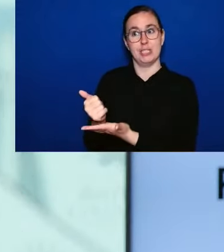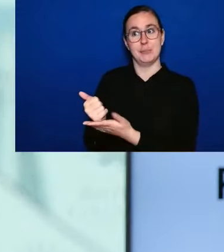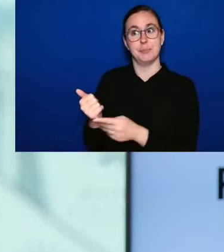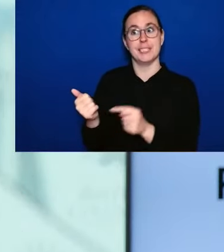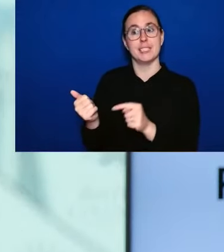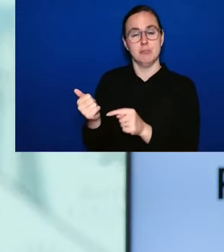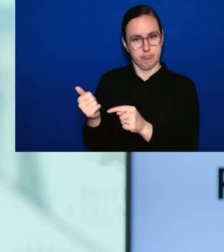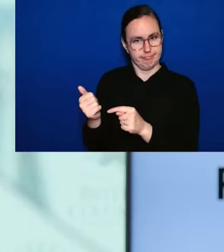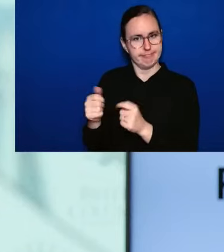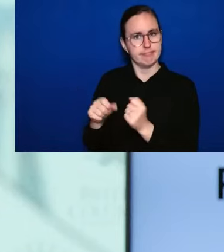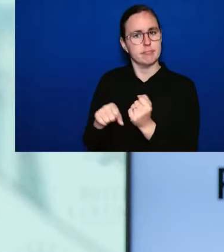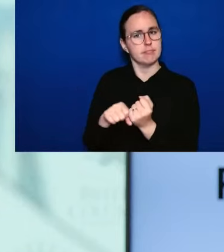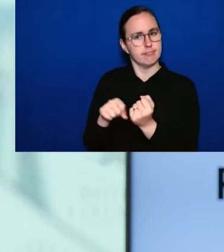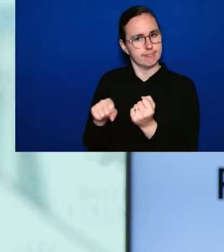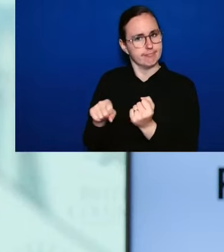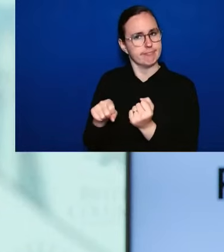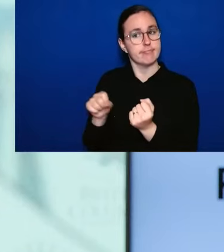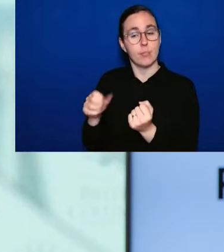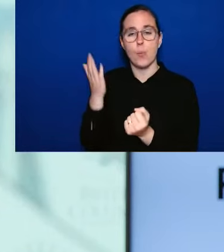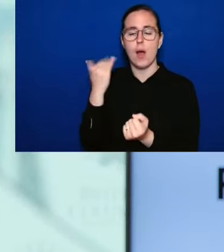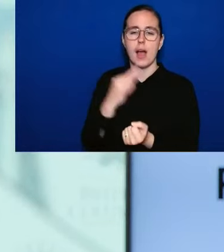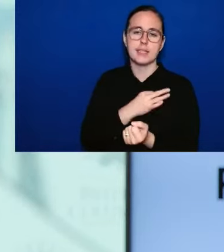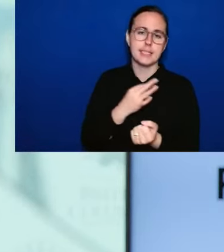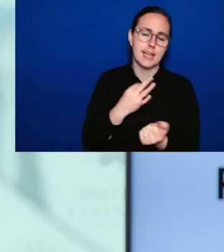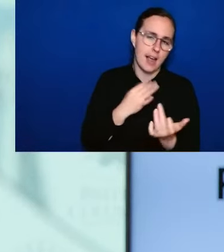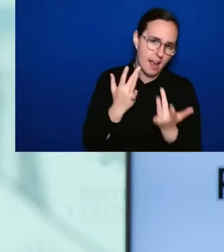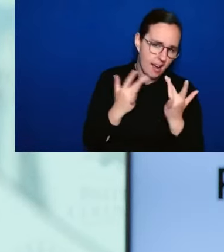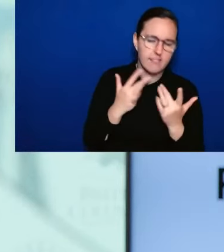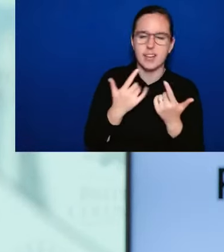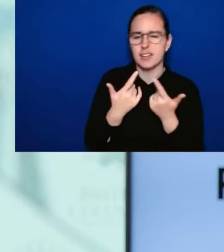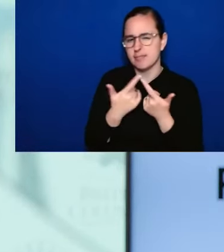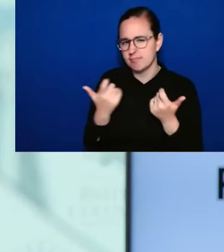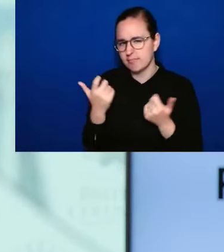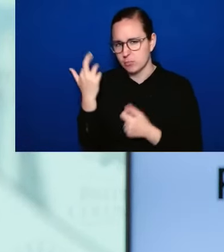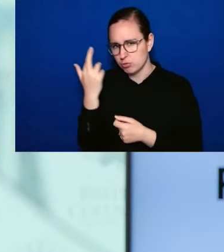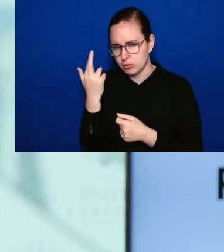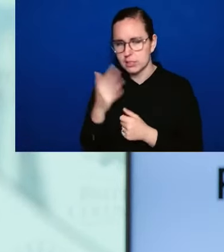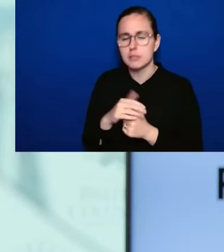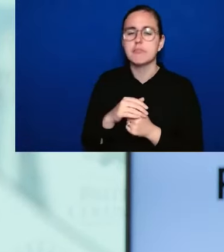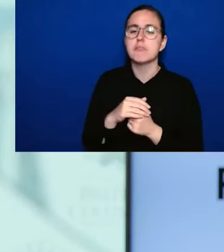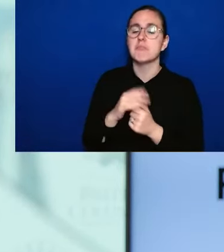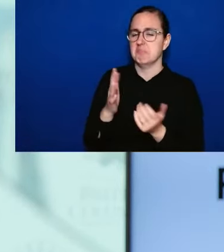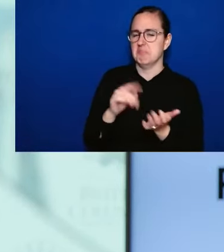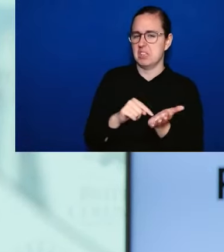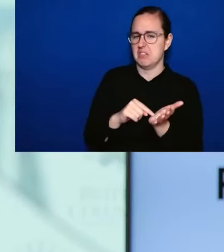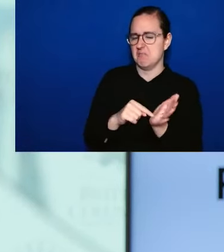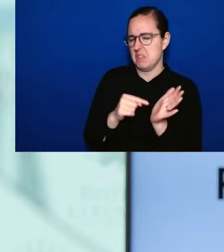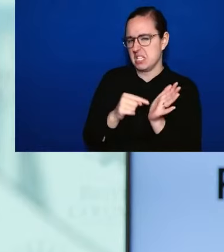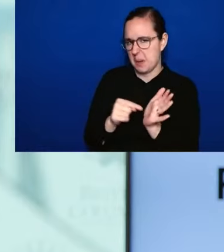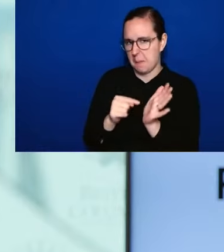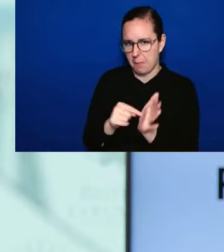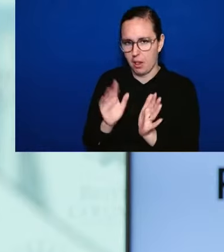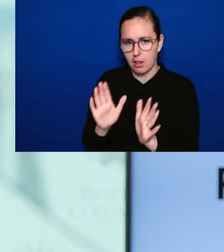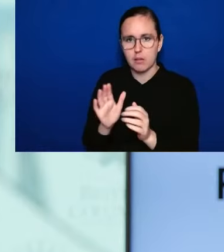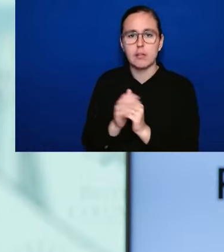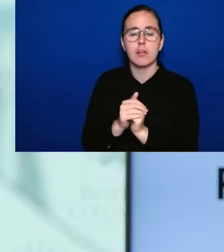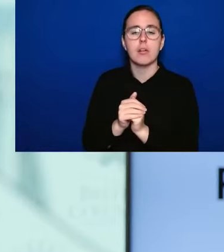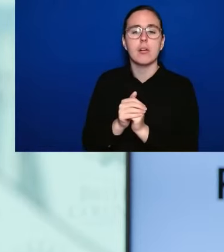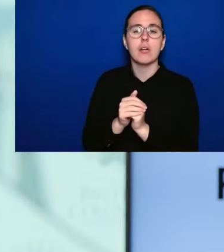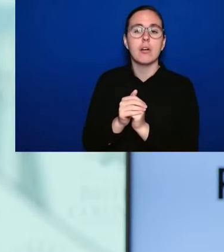staffing shortages and other issues. As one example only about- 20% of patients referred